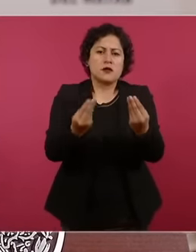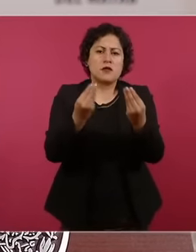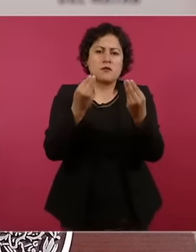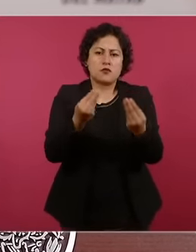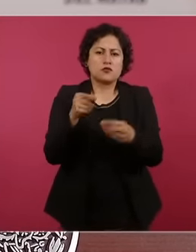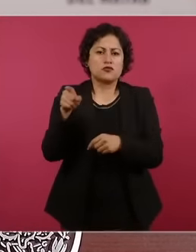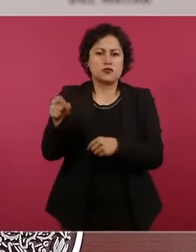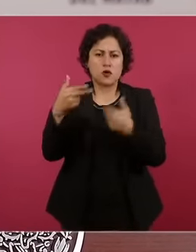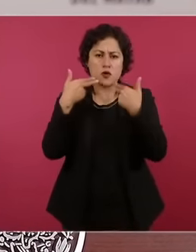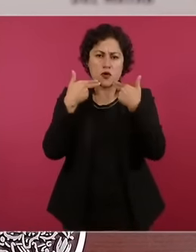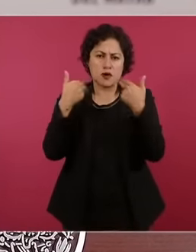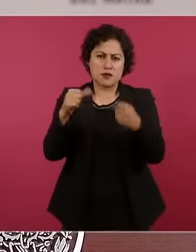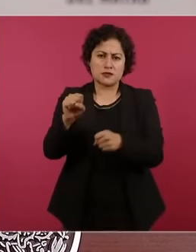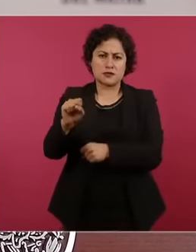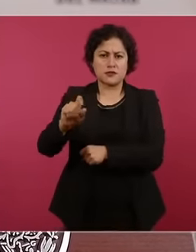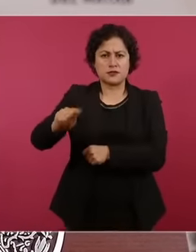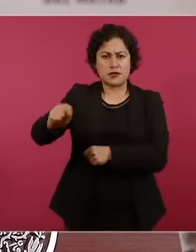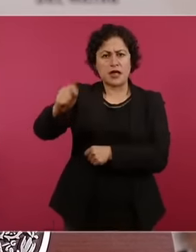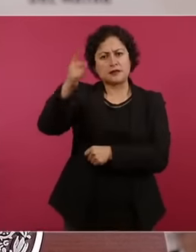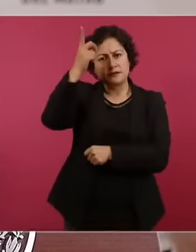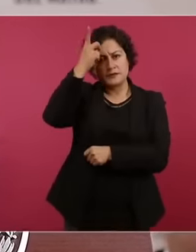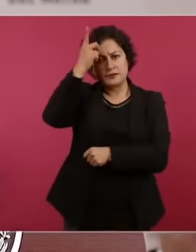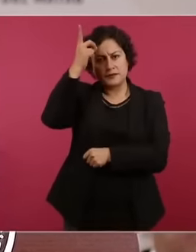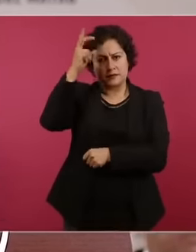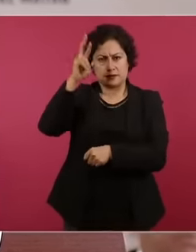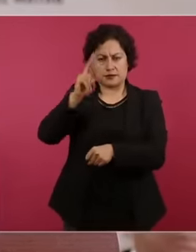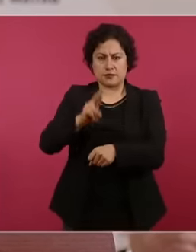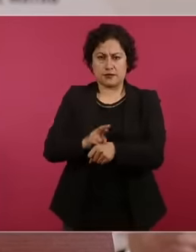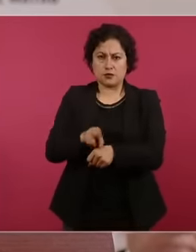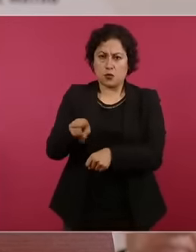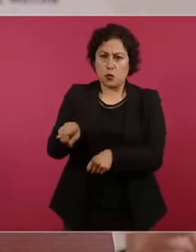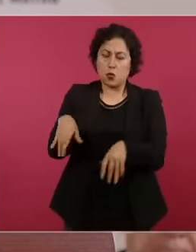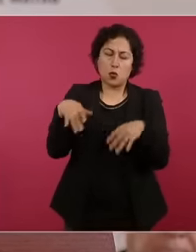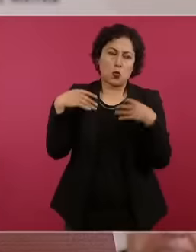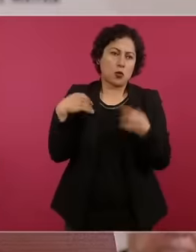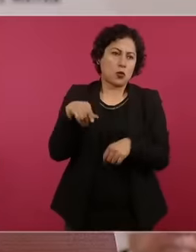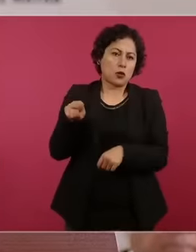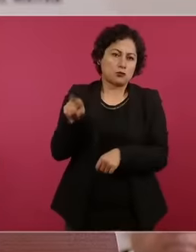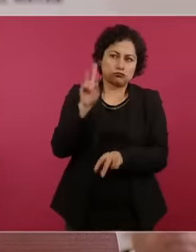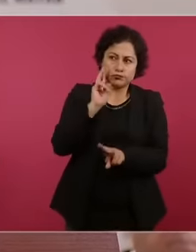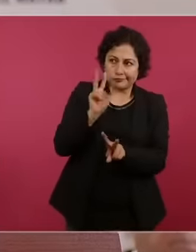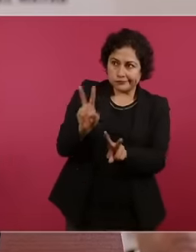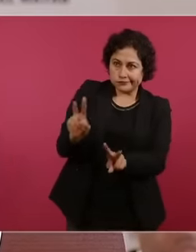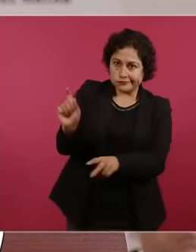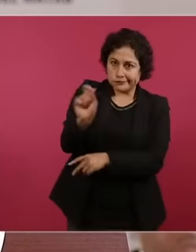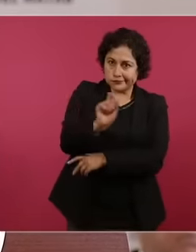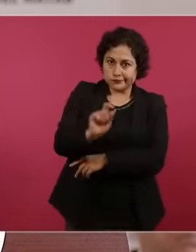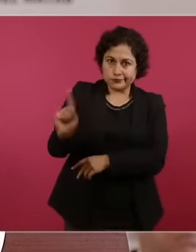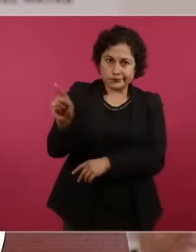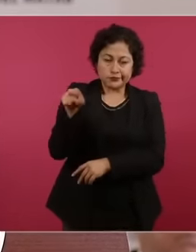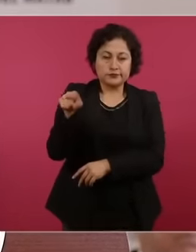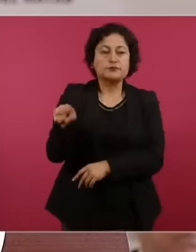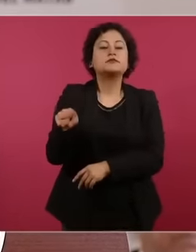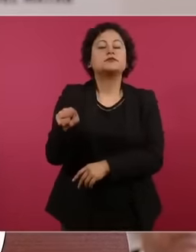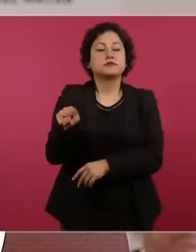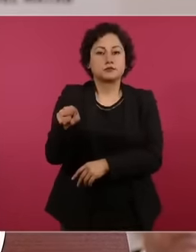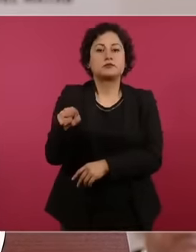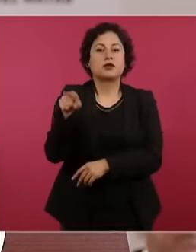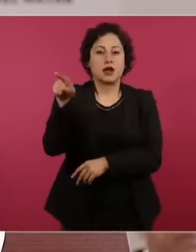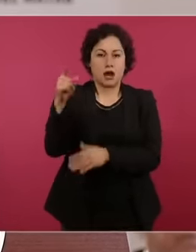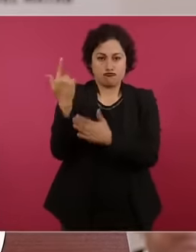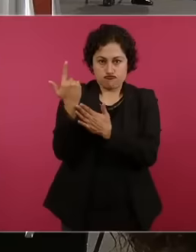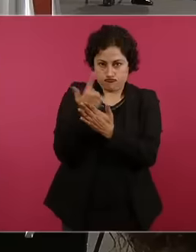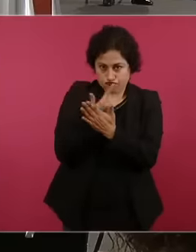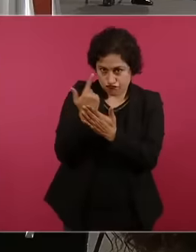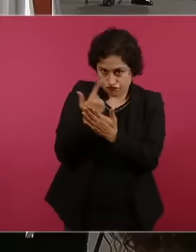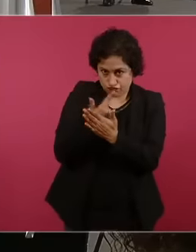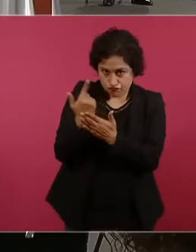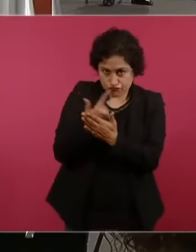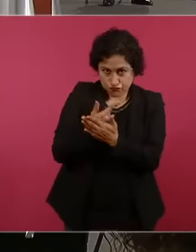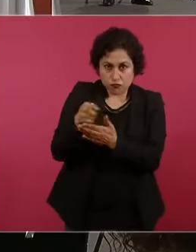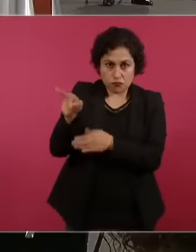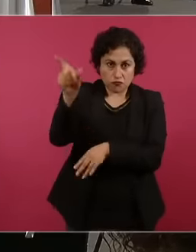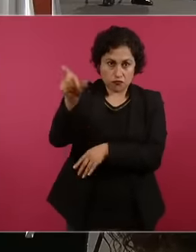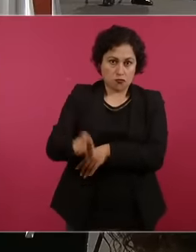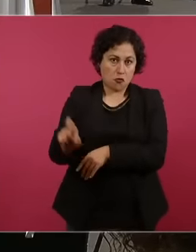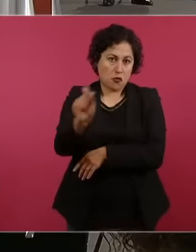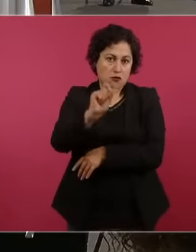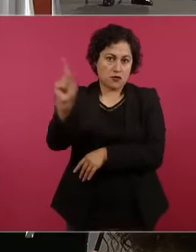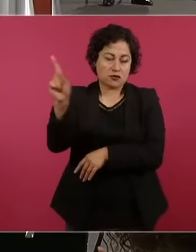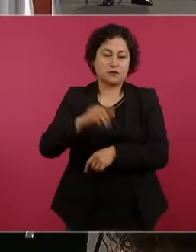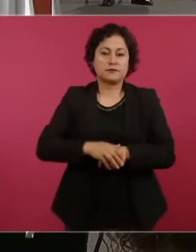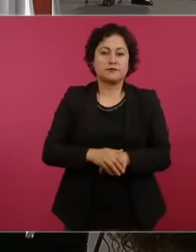, hey, he is also a good professional public accountant, I told Ricardo. You are also an